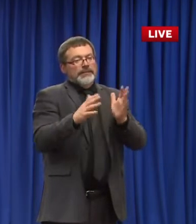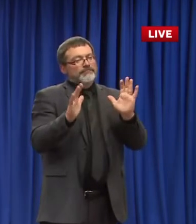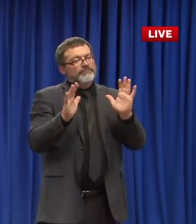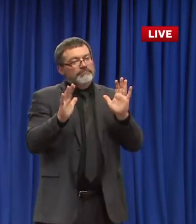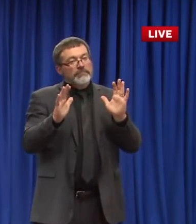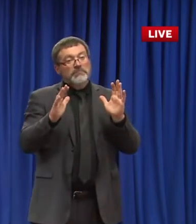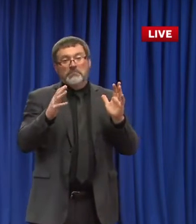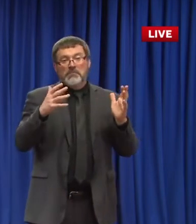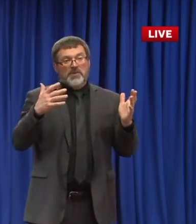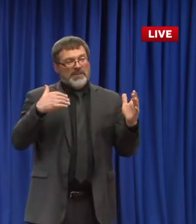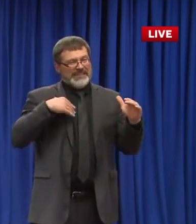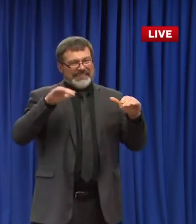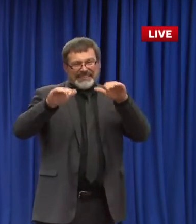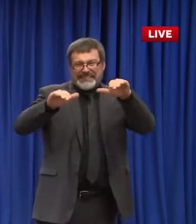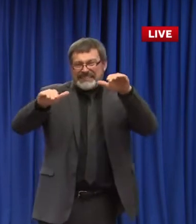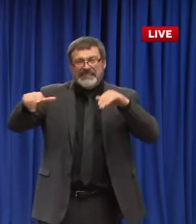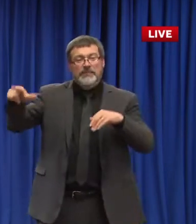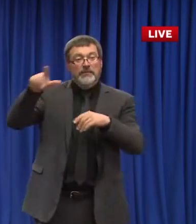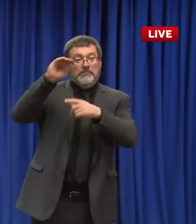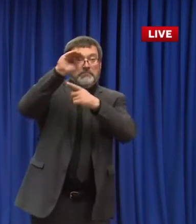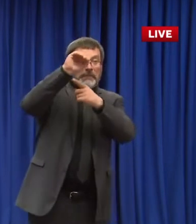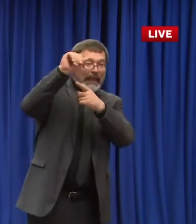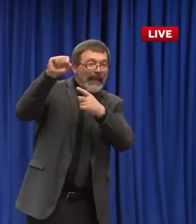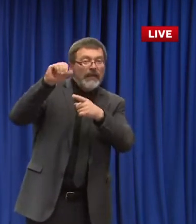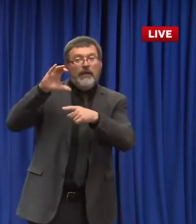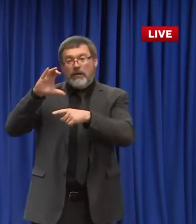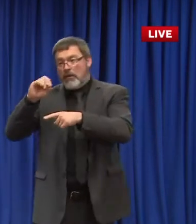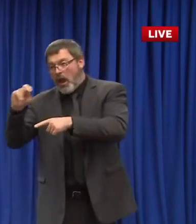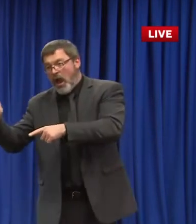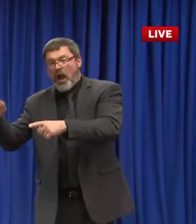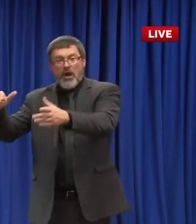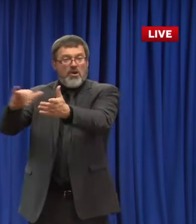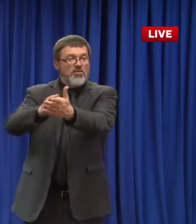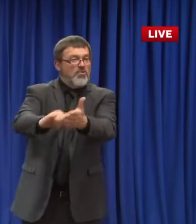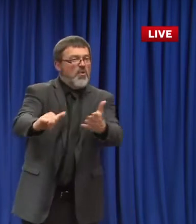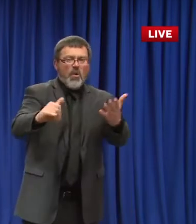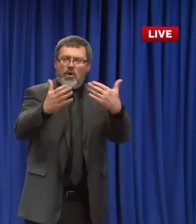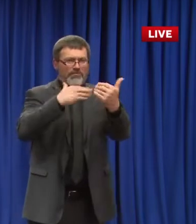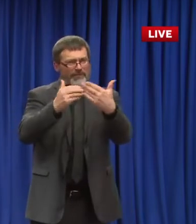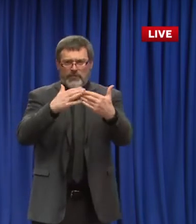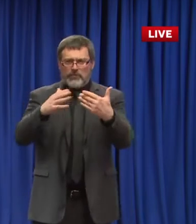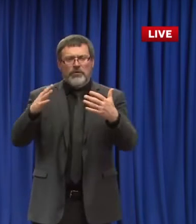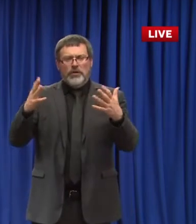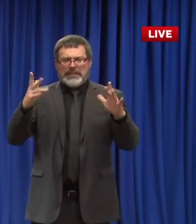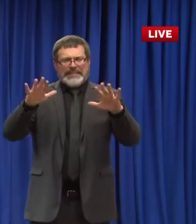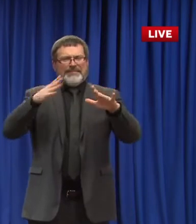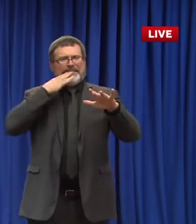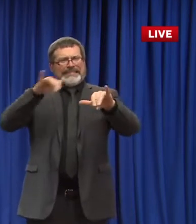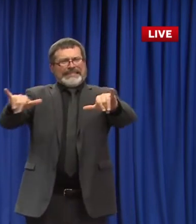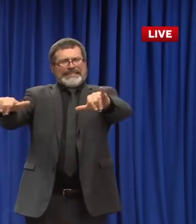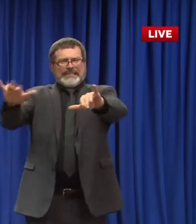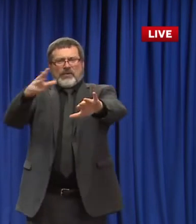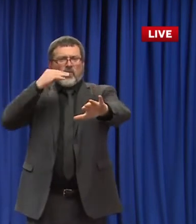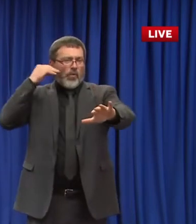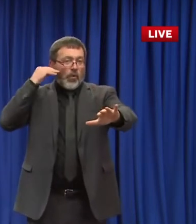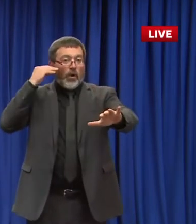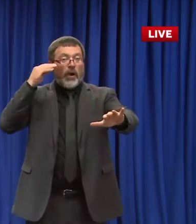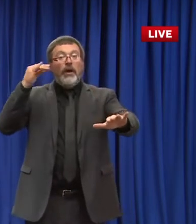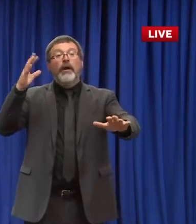14 DAY QUARANTINE. AND AGAIN, YOU KNOW, WE JUST WE WANT TO REALLY ENCOURAGE FOLKS IN MASSACHUSETTS OR CONNECTICUT OR NEW YORK OR NEW JERSEY. THAT’S WHERE THEY ARE AND THAT’S WHERE THEY SHOULD STAY.